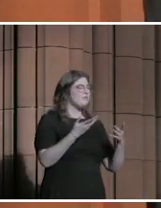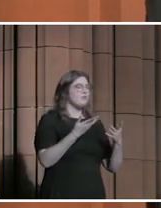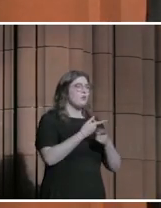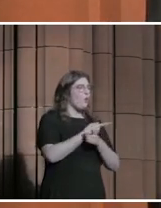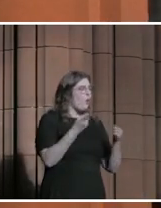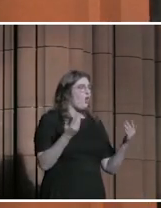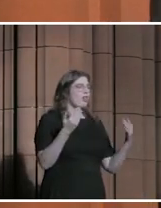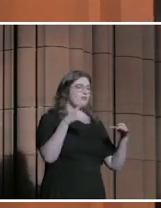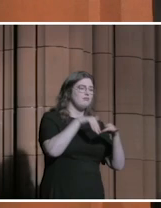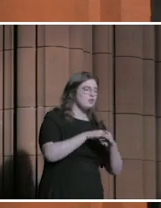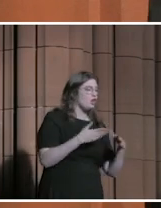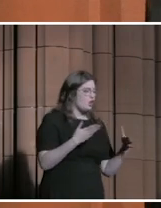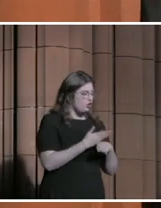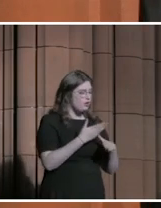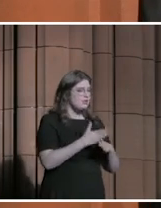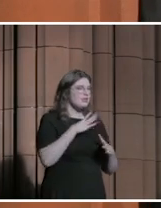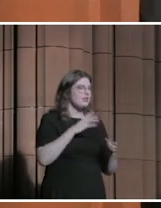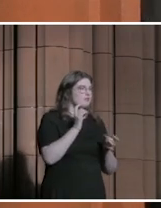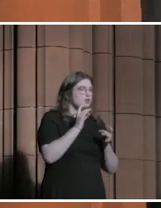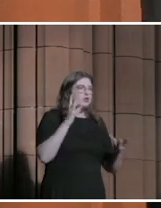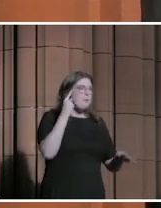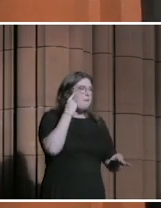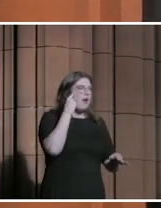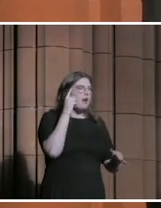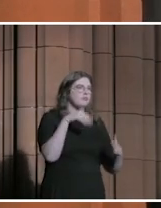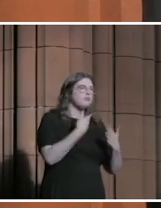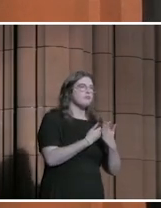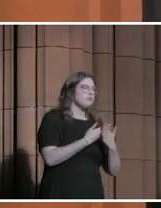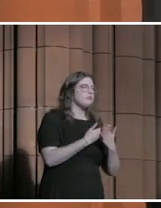that demand not only sharp minds, but also large hearts.